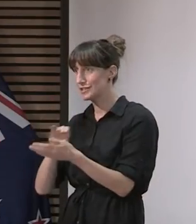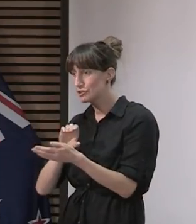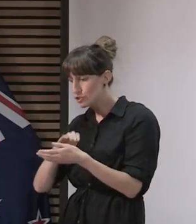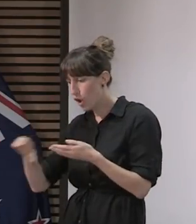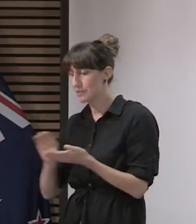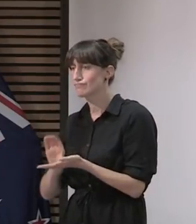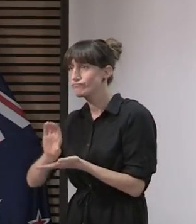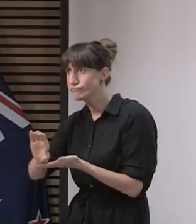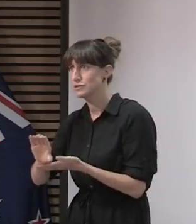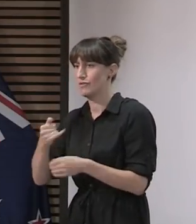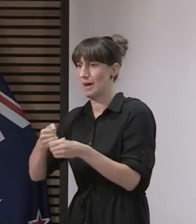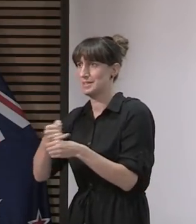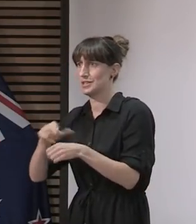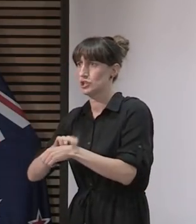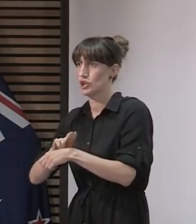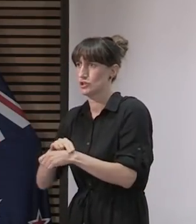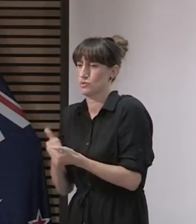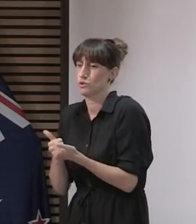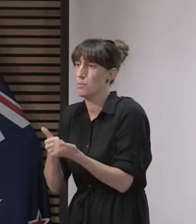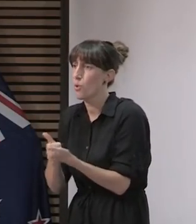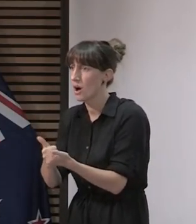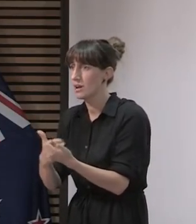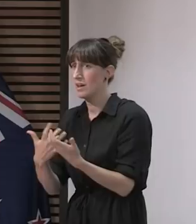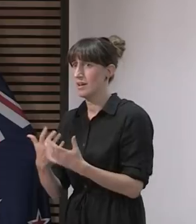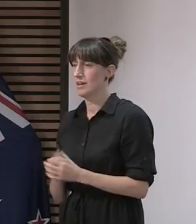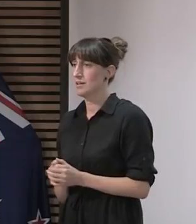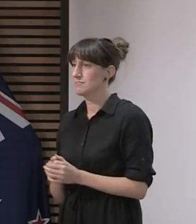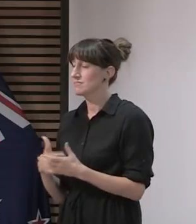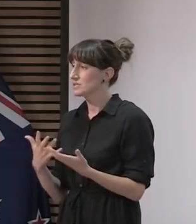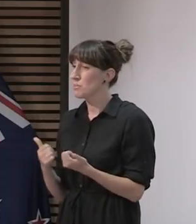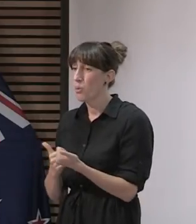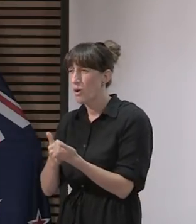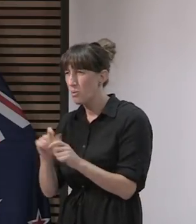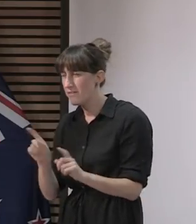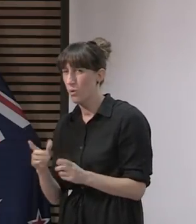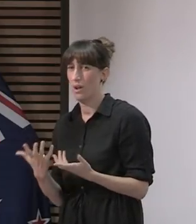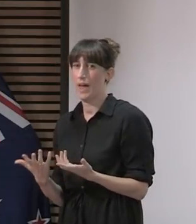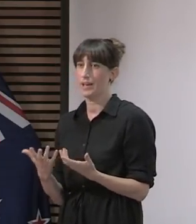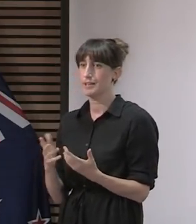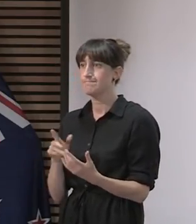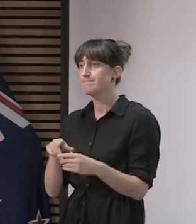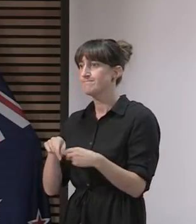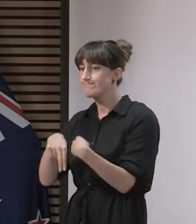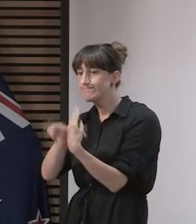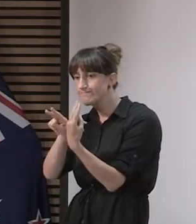That is for everything from supporting the virtual consults that they have been doing,